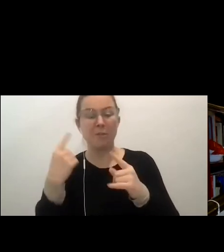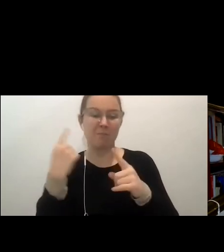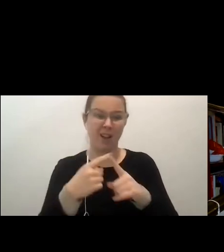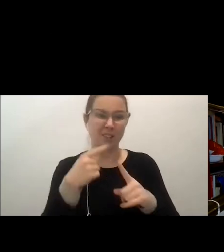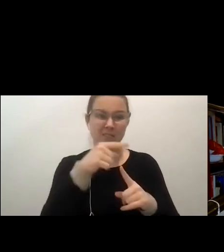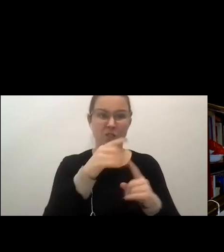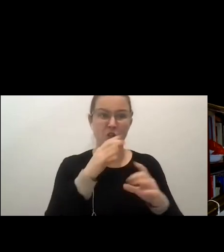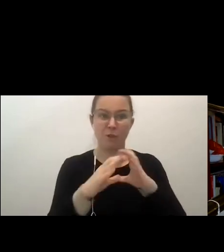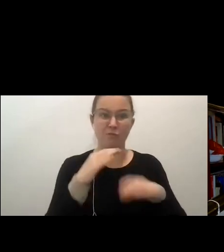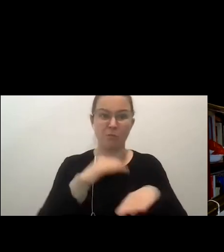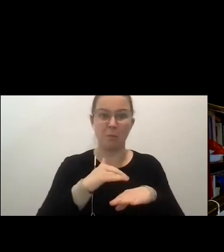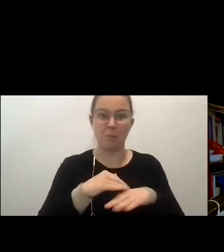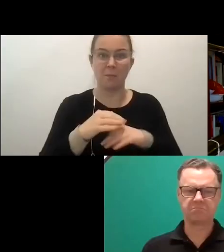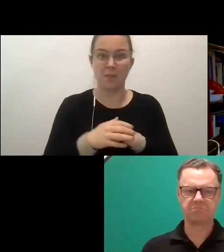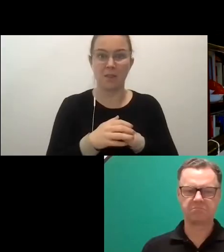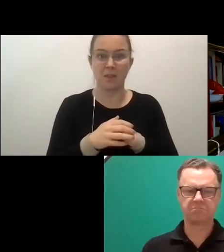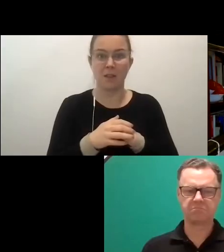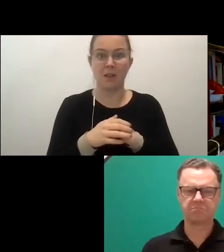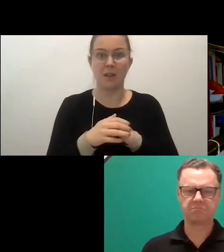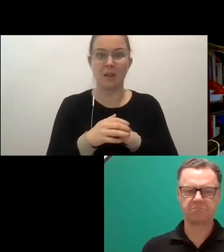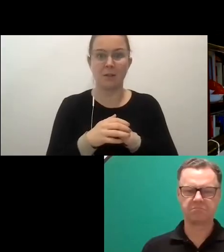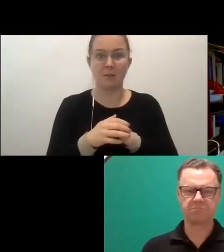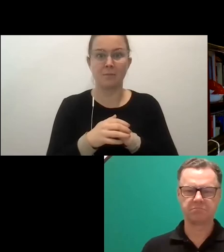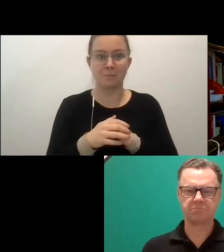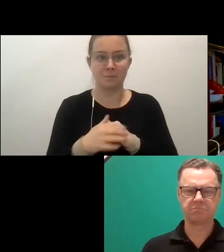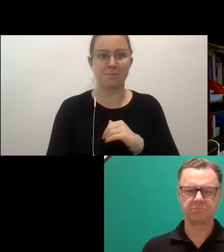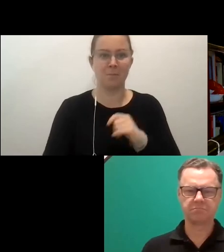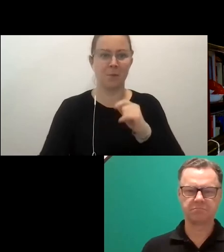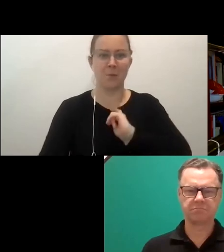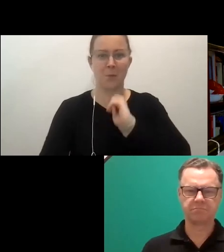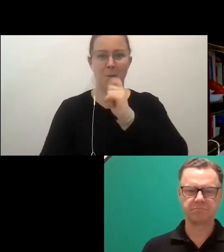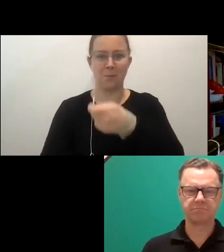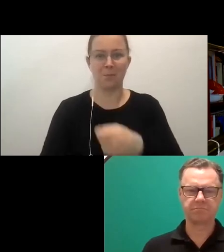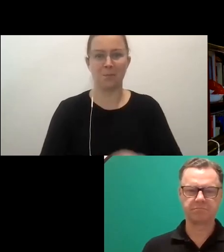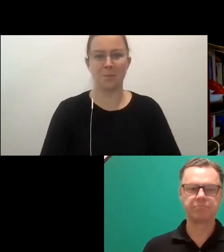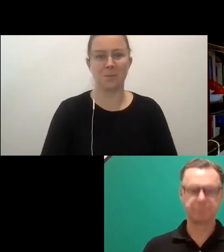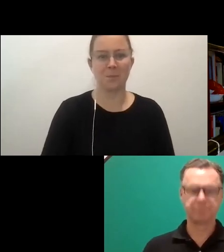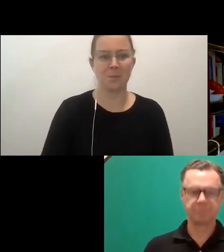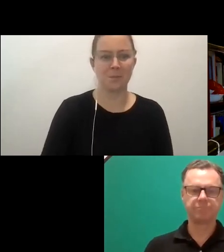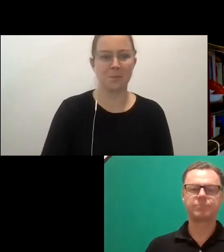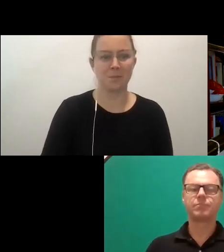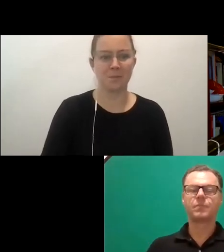great thinker named Marshall McLuhan once said, (okay this is a really important